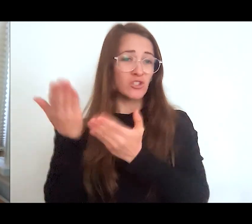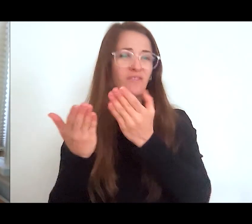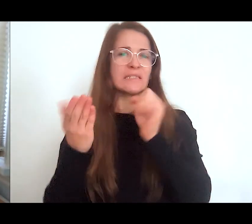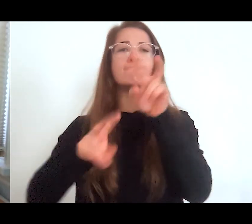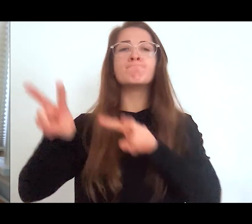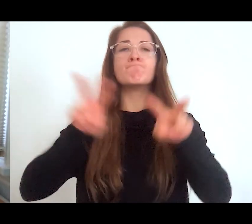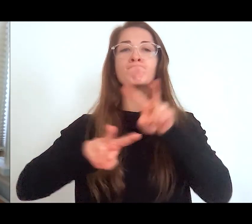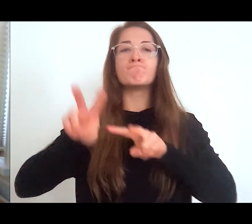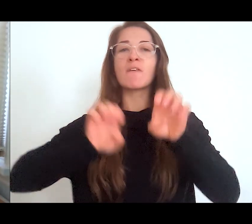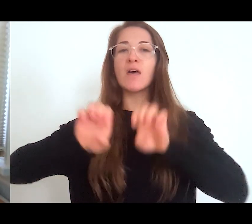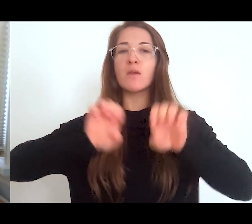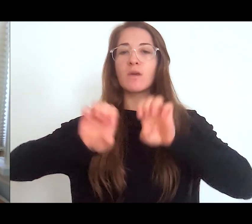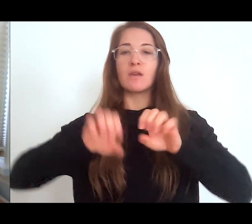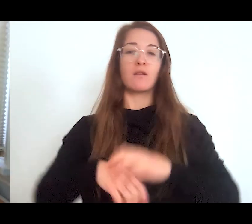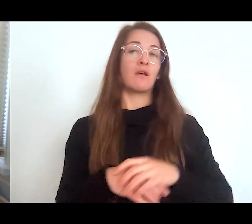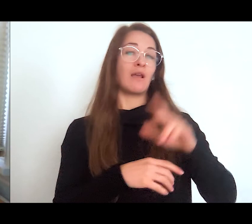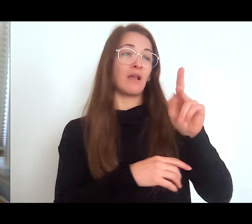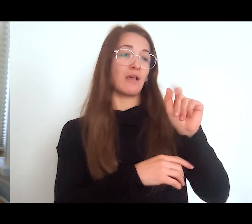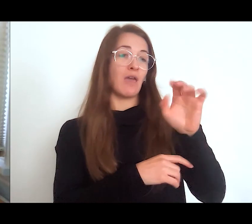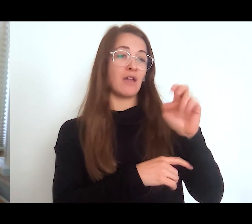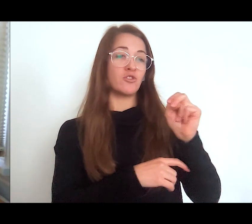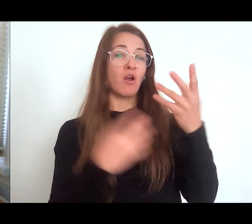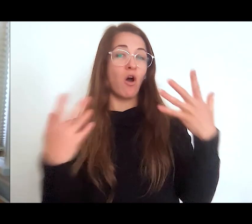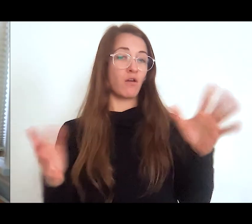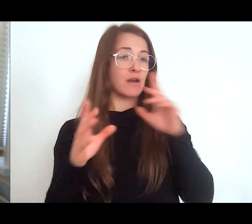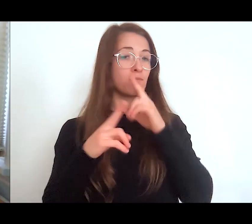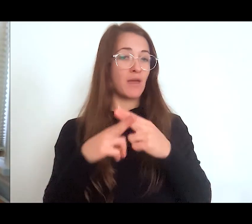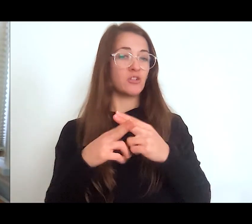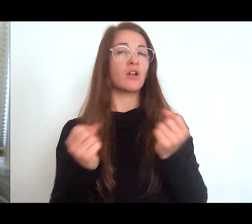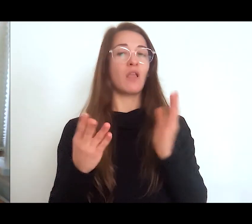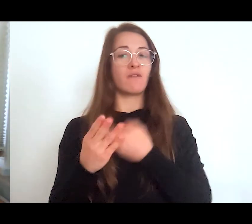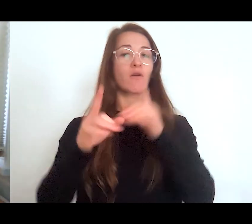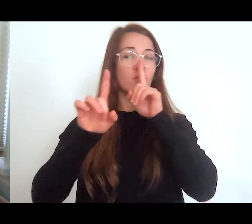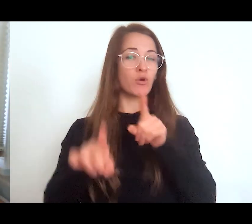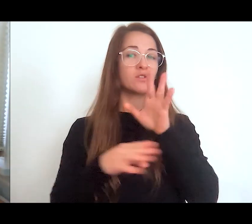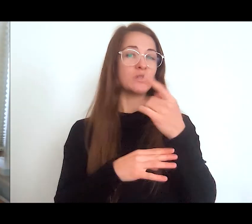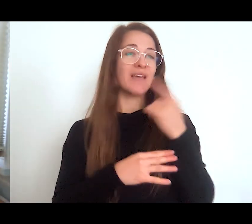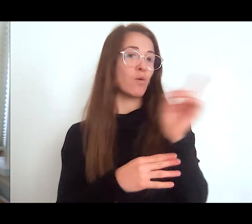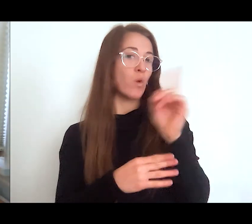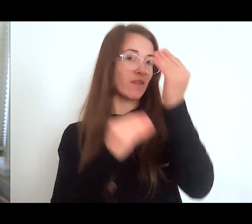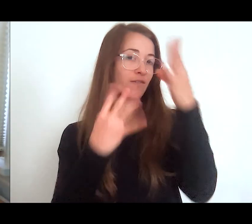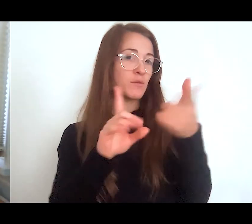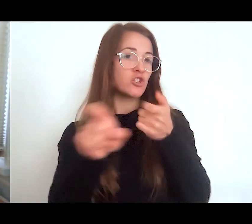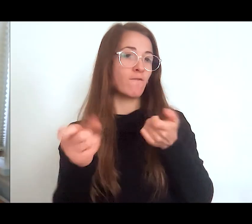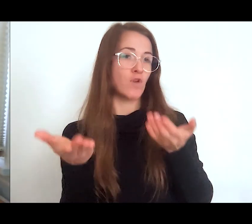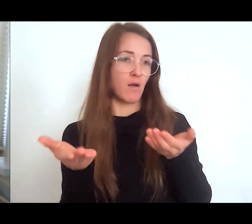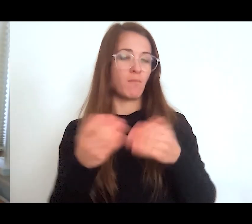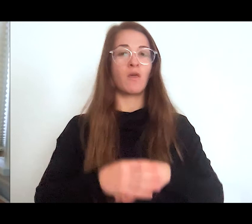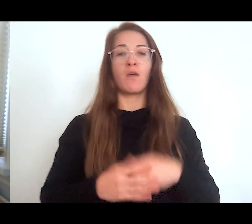AND THE SERVICES THAT THEY ARE RECEIVING. SO LIKE KATRIN MENTIONED INTEREST A LOT OF THE REPORTS SAY WHERE WE GOT THE INFORMATION